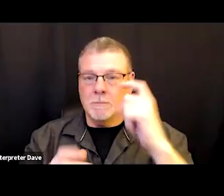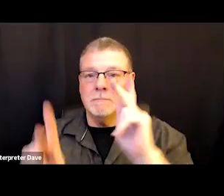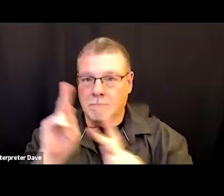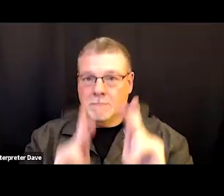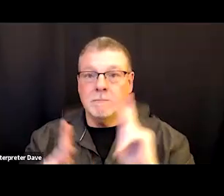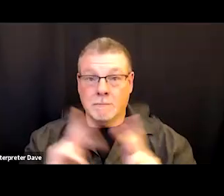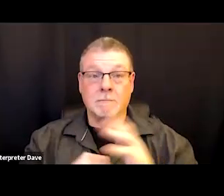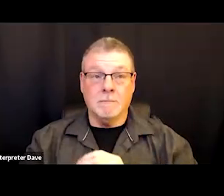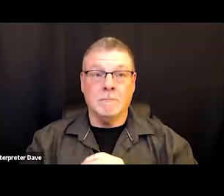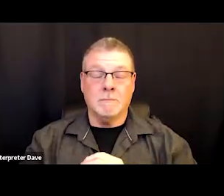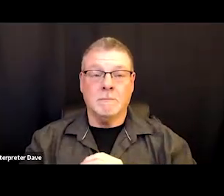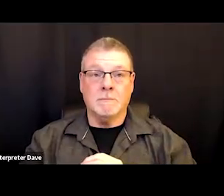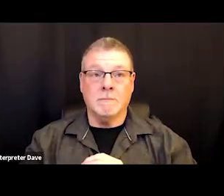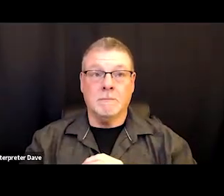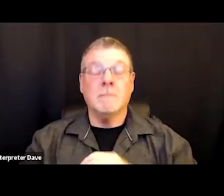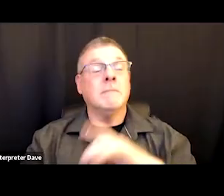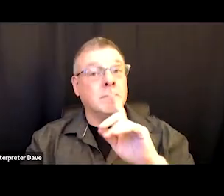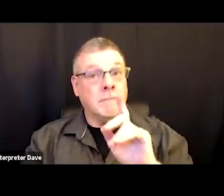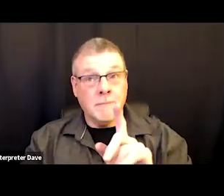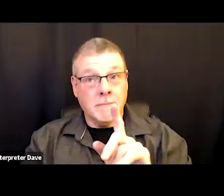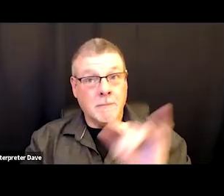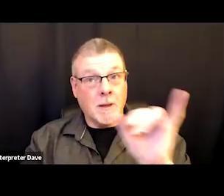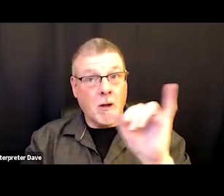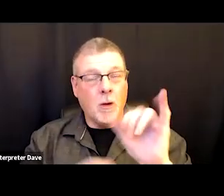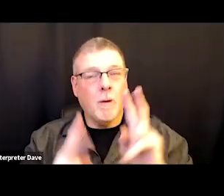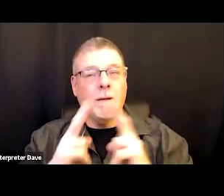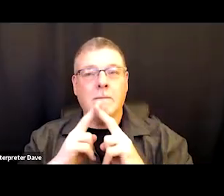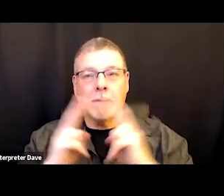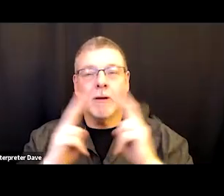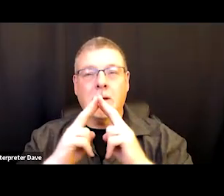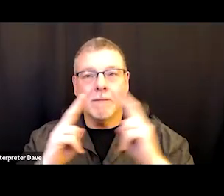We also need to be very collaborative in how we do this.